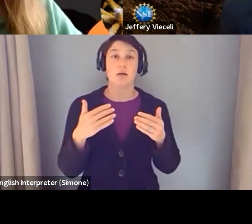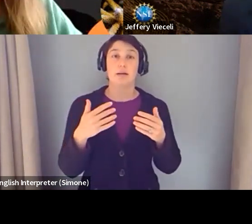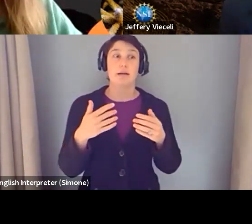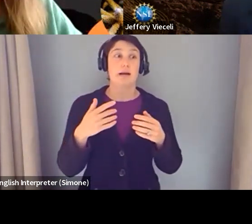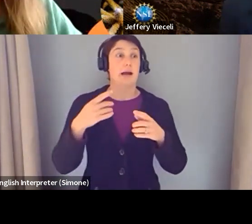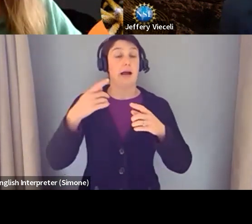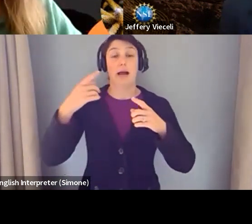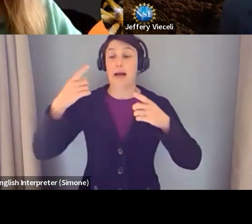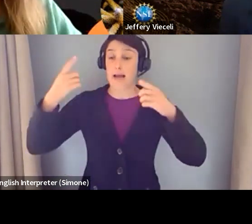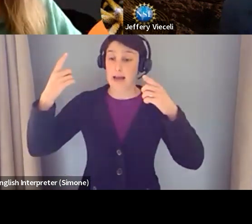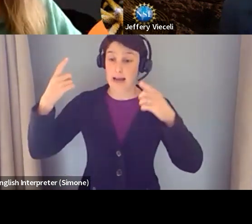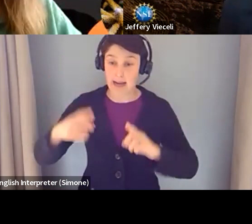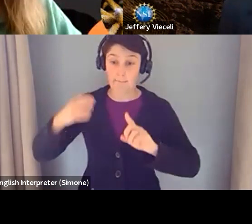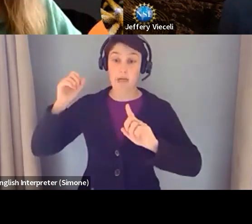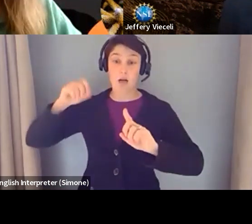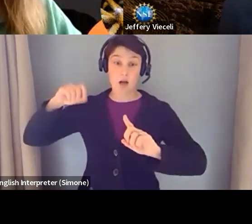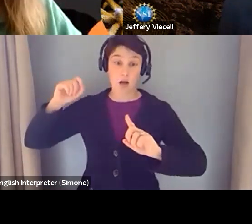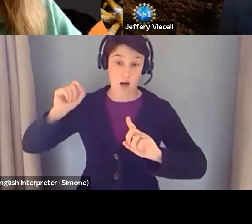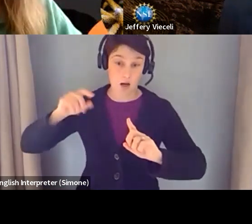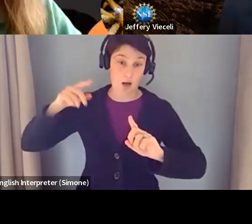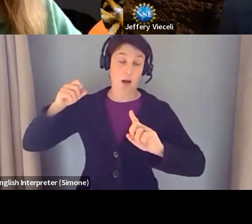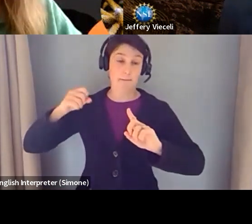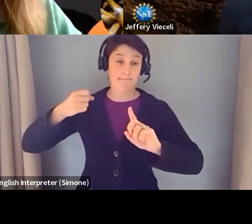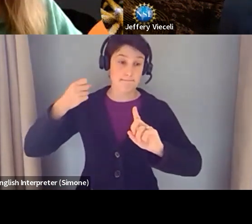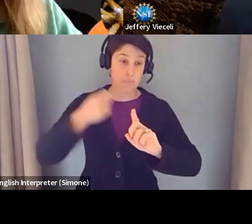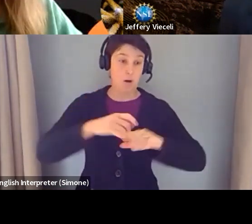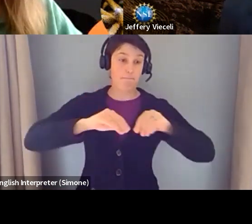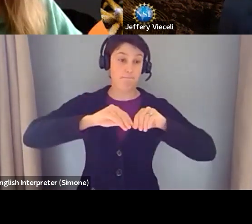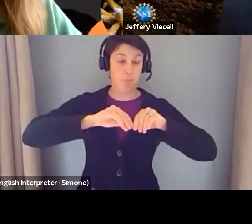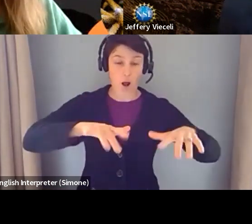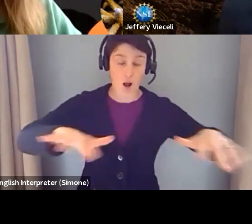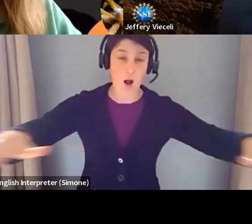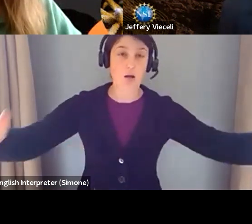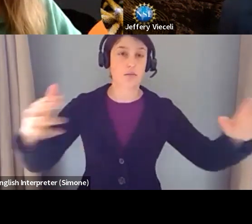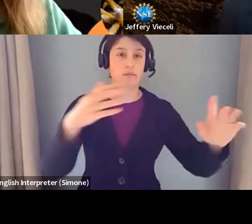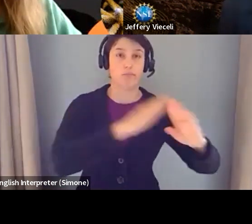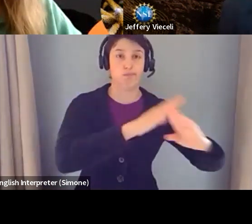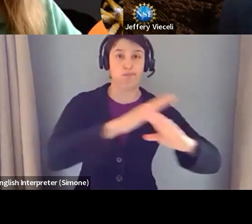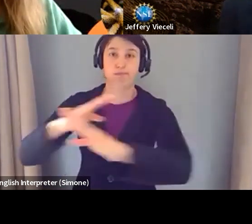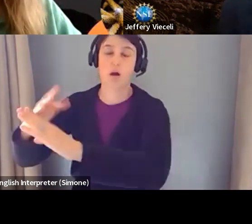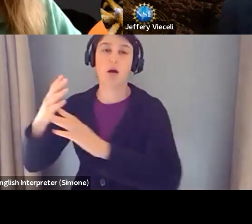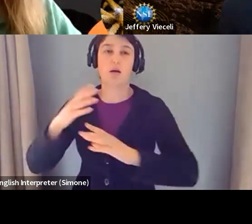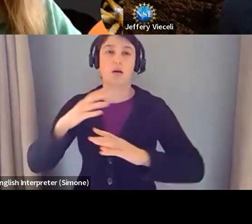and links of not being able to do anything on an award